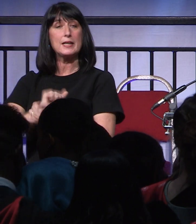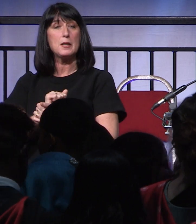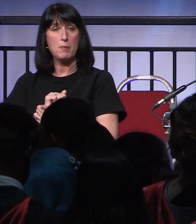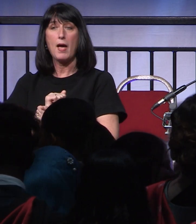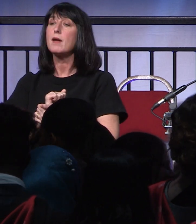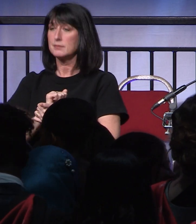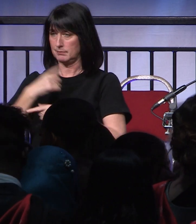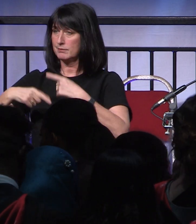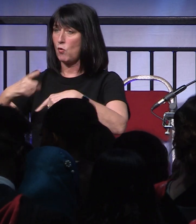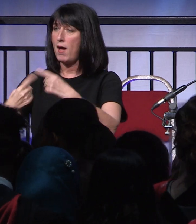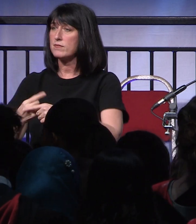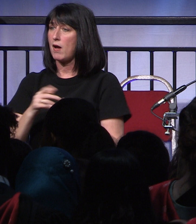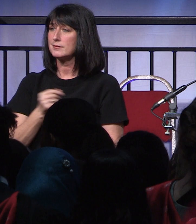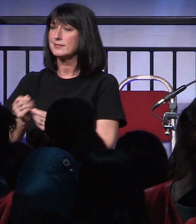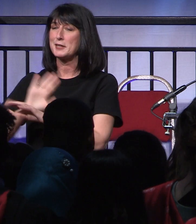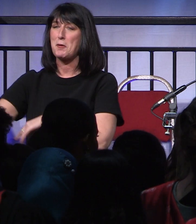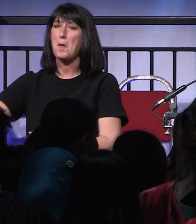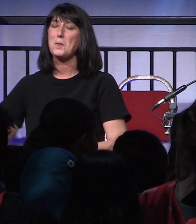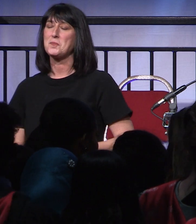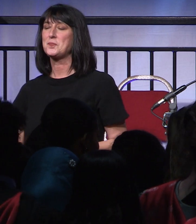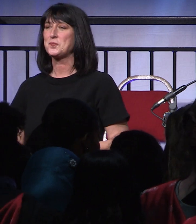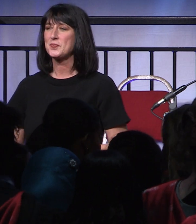home